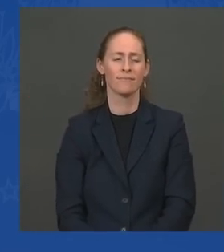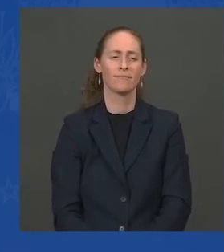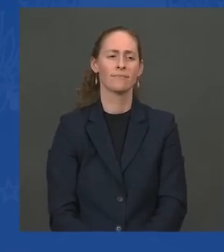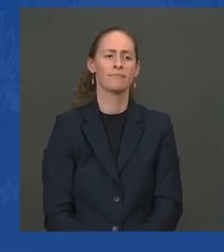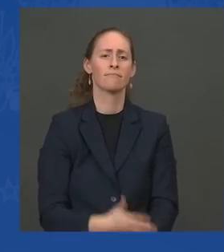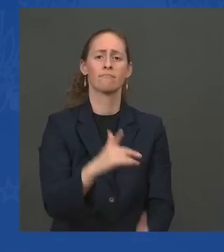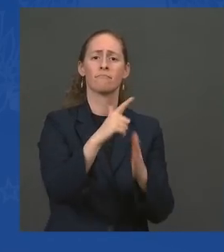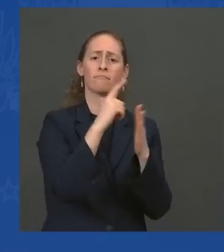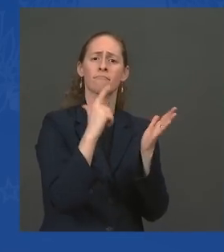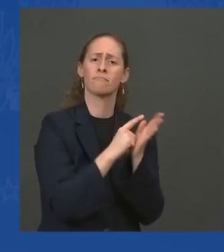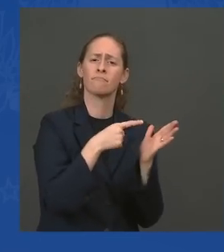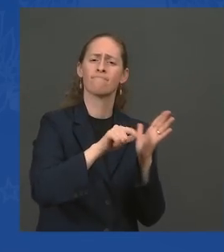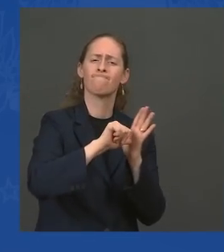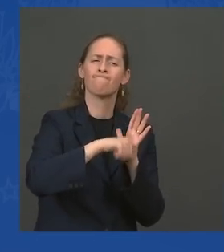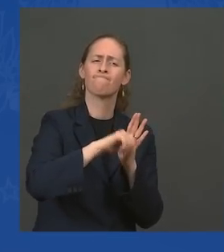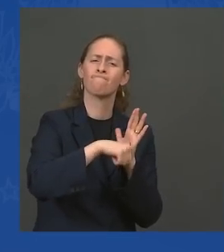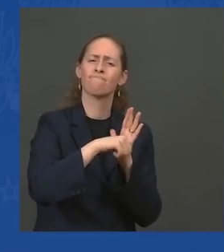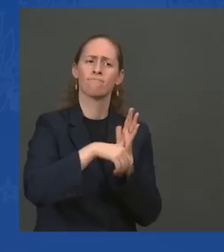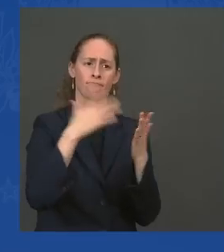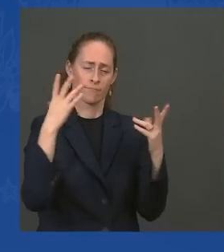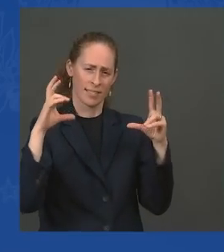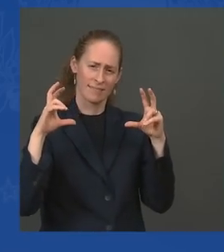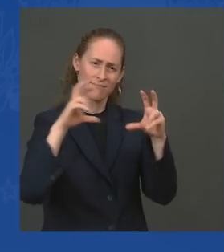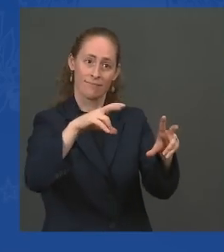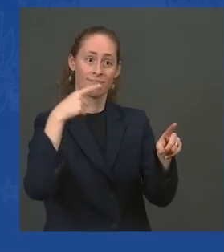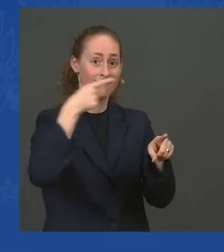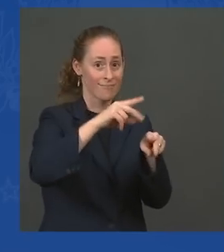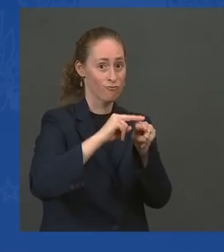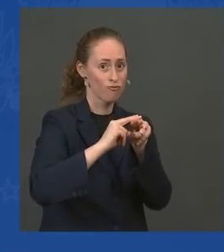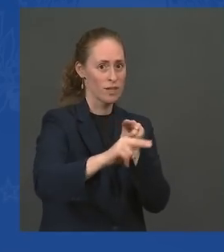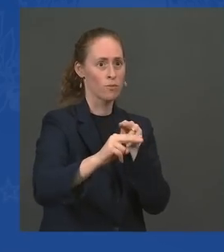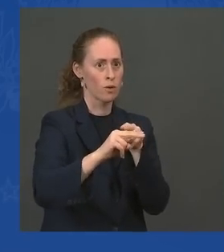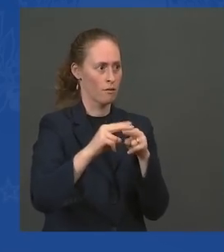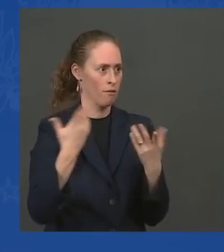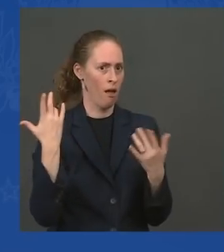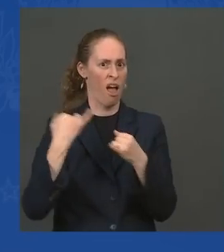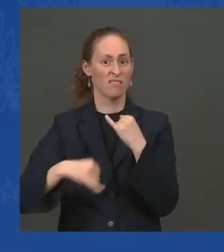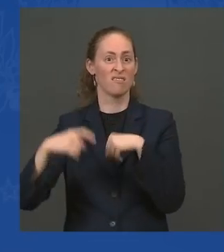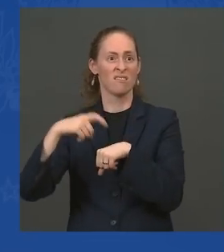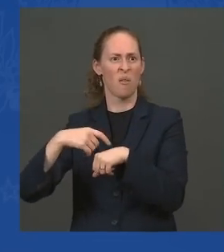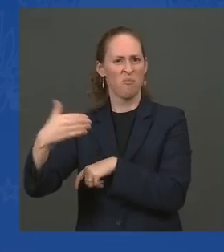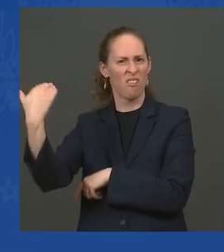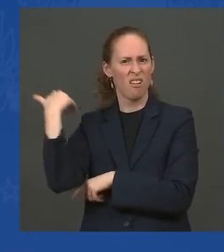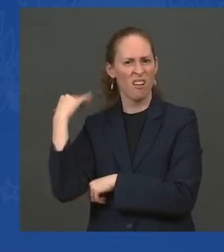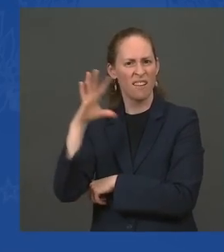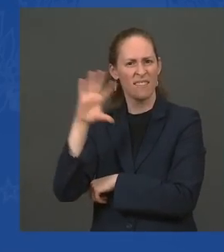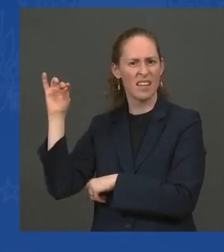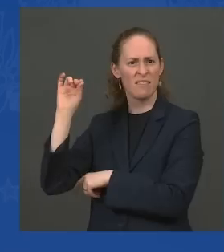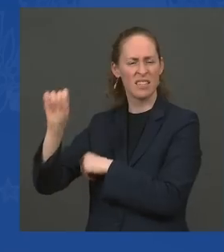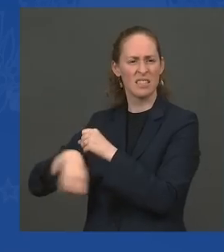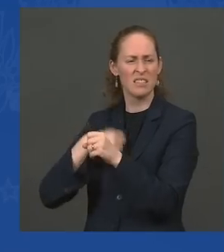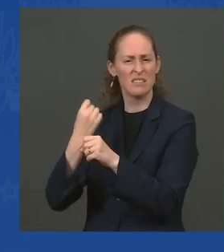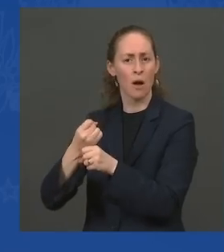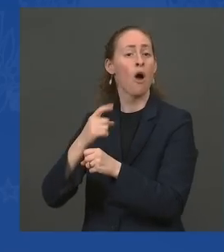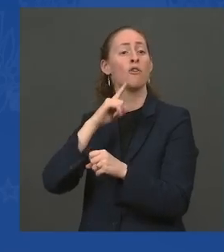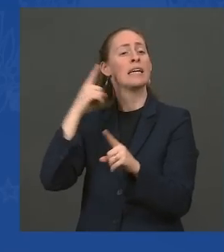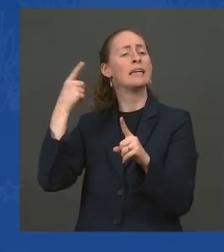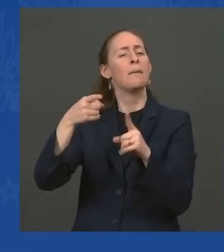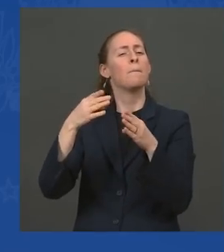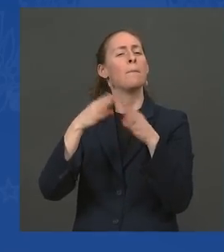in passenger rail in the past 50 years and, again, in public transit ever. I remember Mayor Duggan, who's not here --